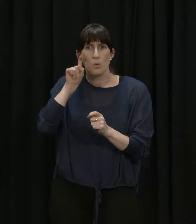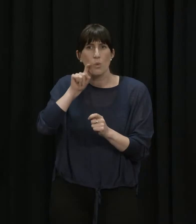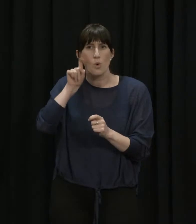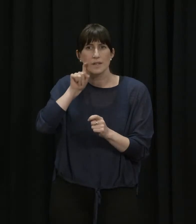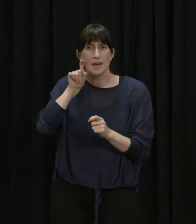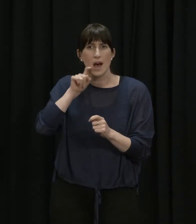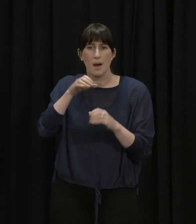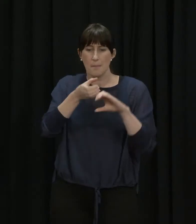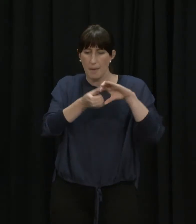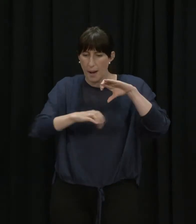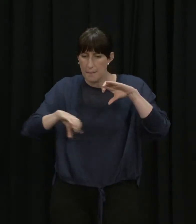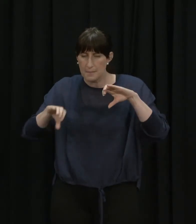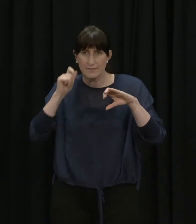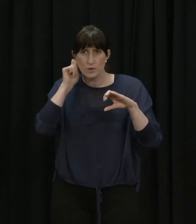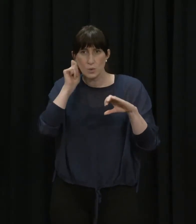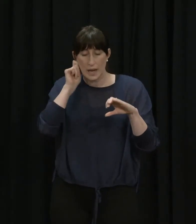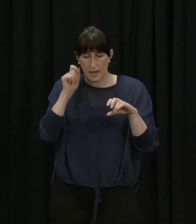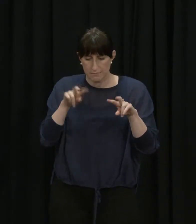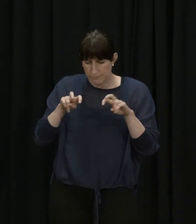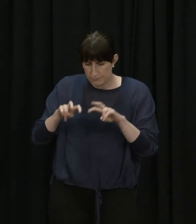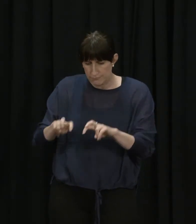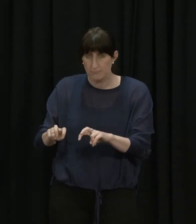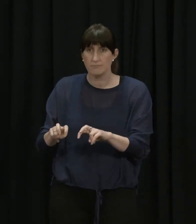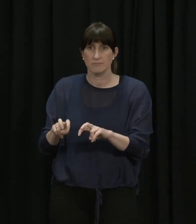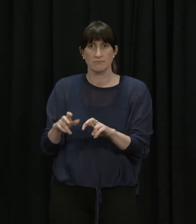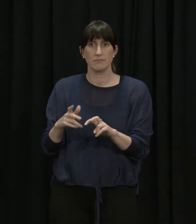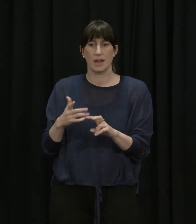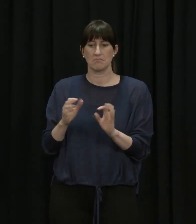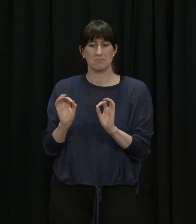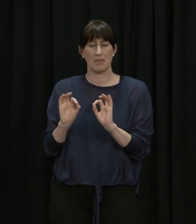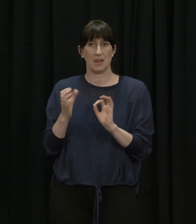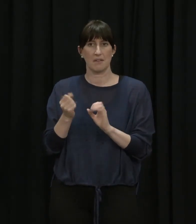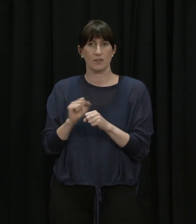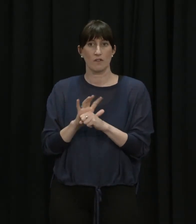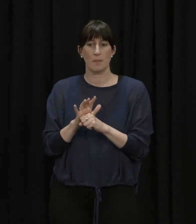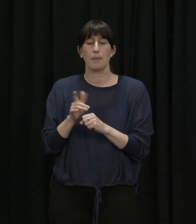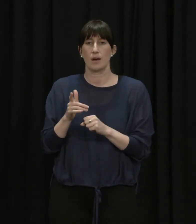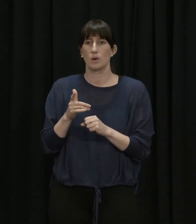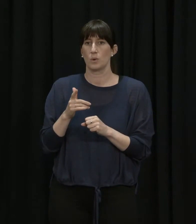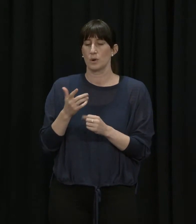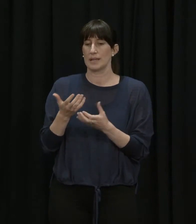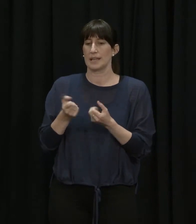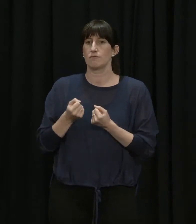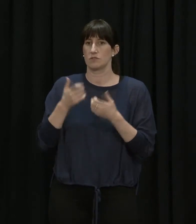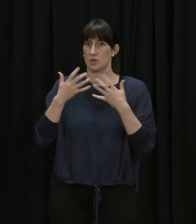Christchurch today. Wastewater samples have been taken again throughout the city